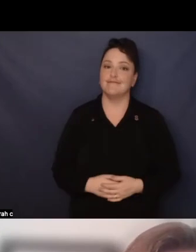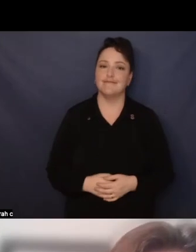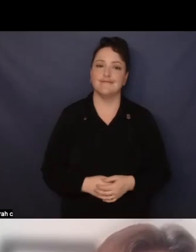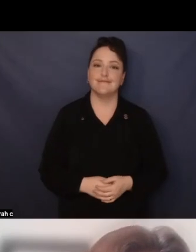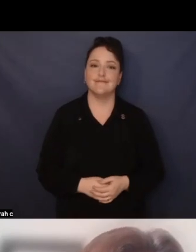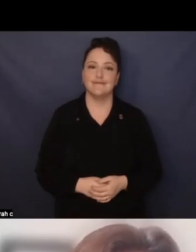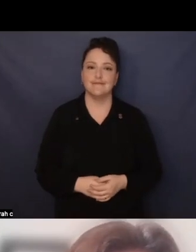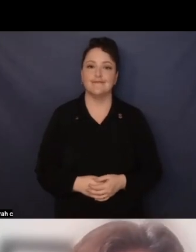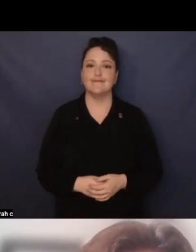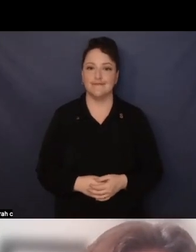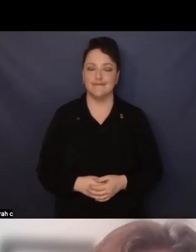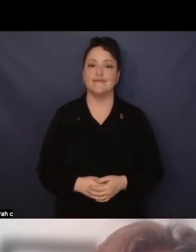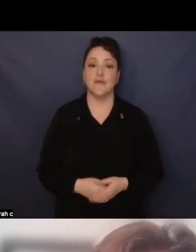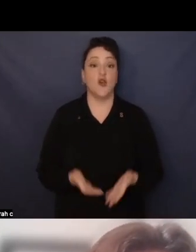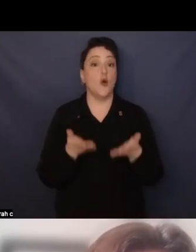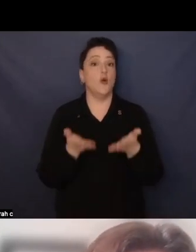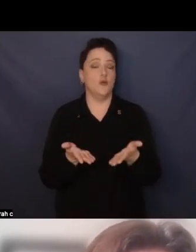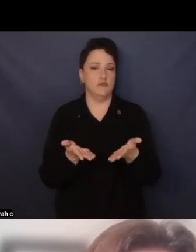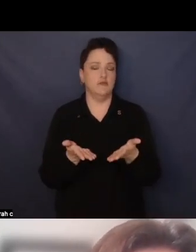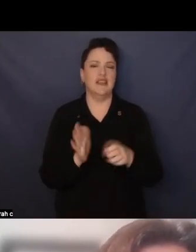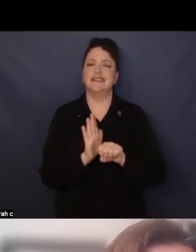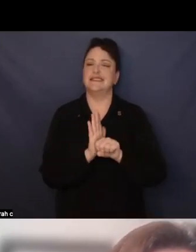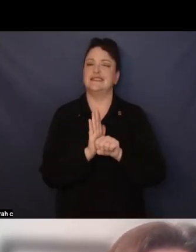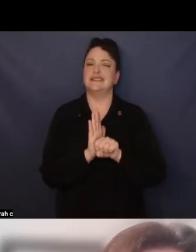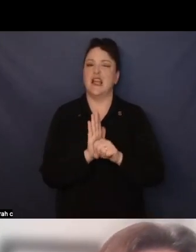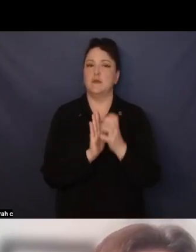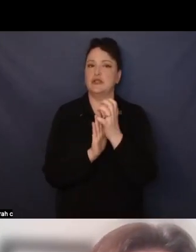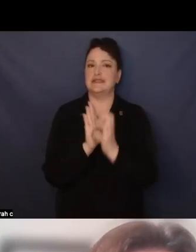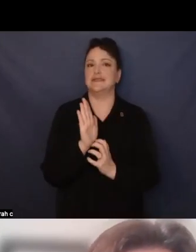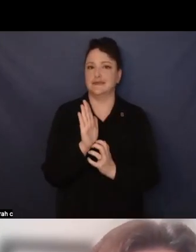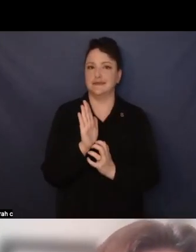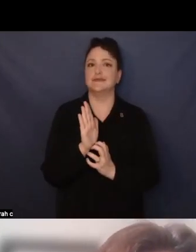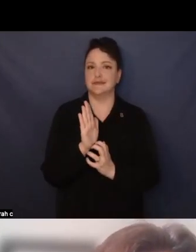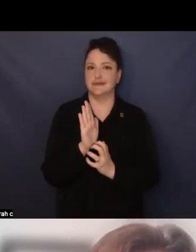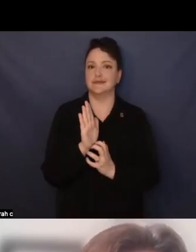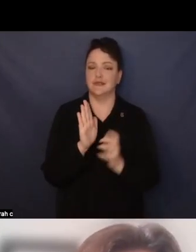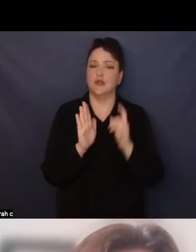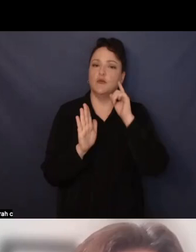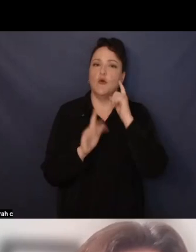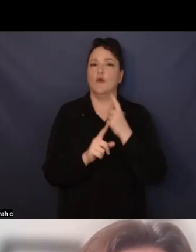Okay. Here is some sample text for the reasonable accommodation request